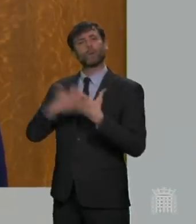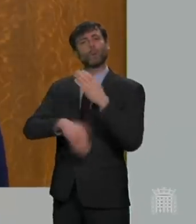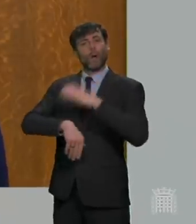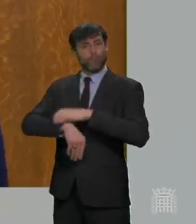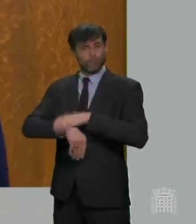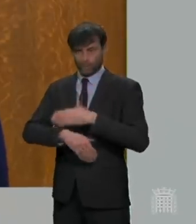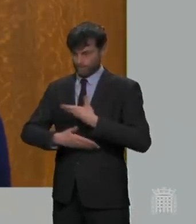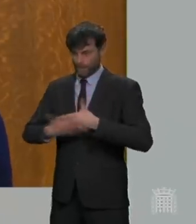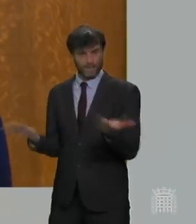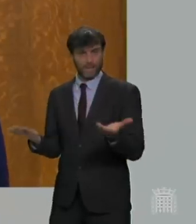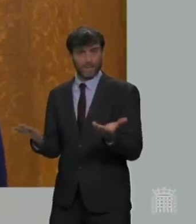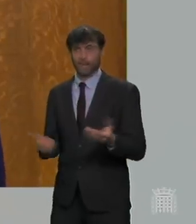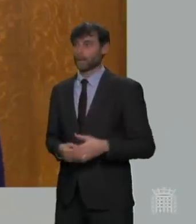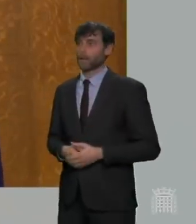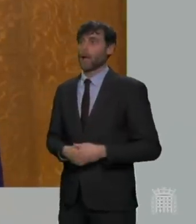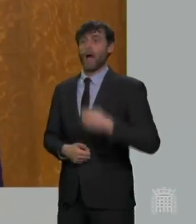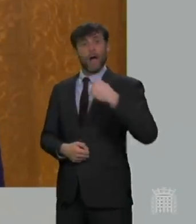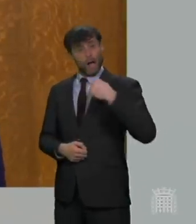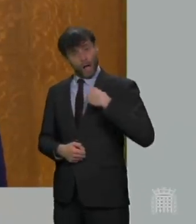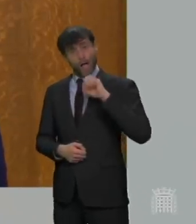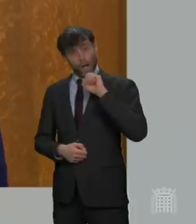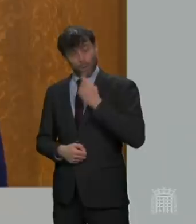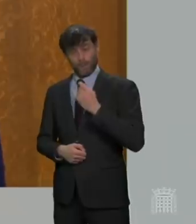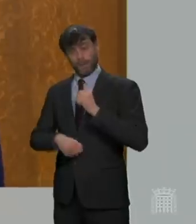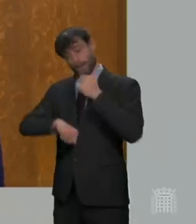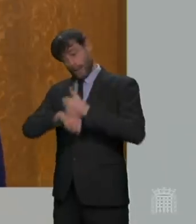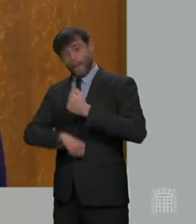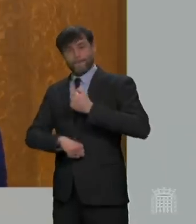my fifth apprenticeships and jobs fair in Bristol South. Will the Prime Minister join me in urging